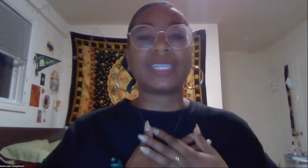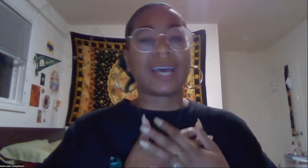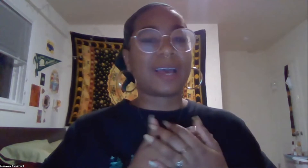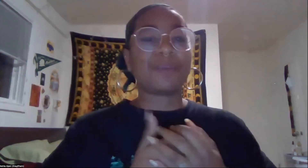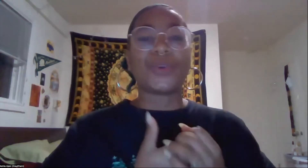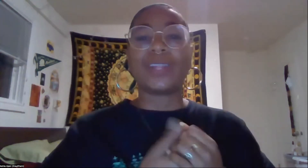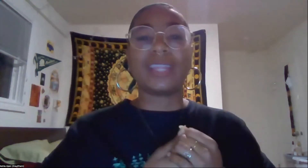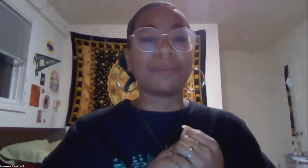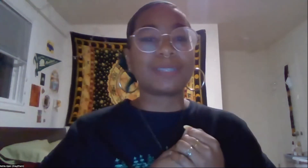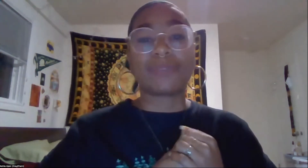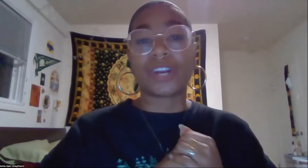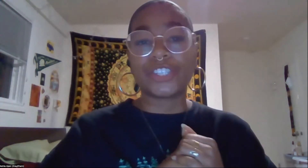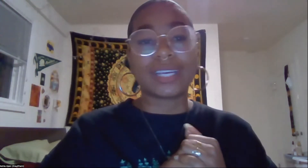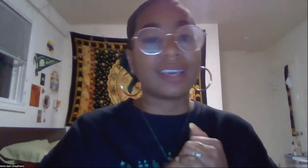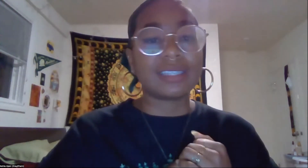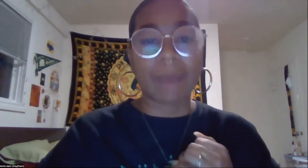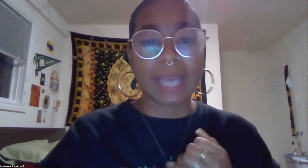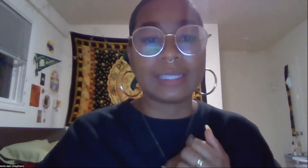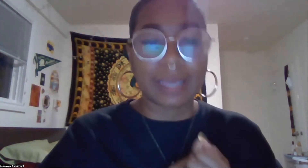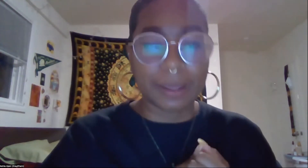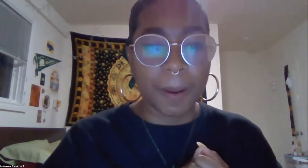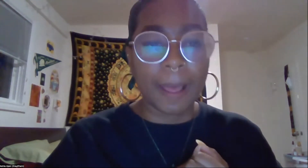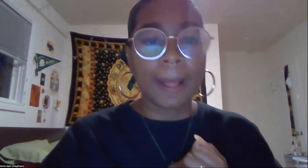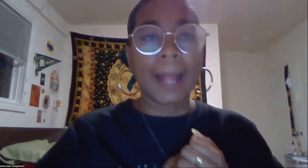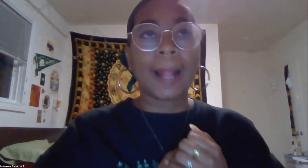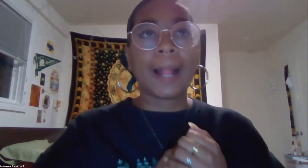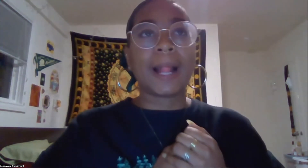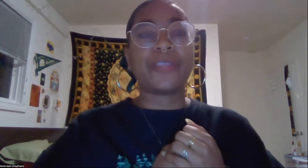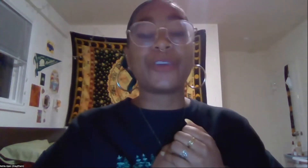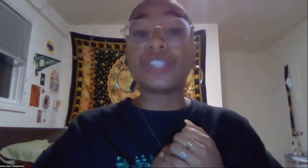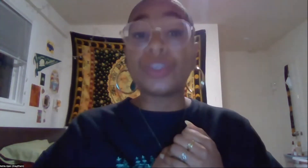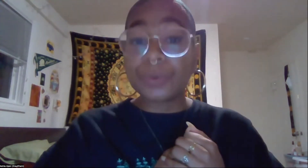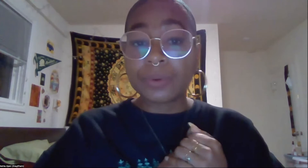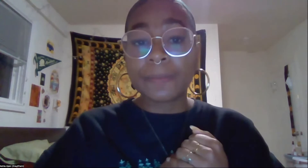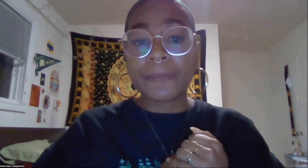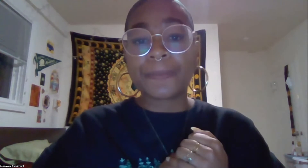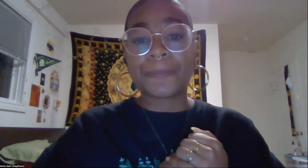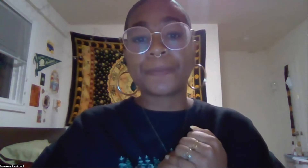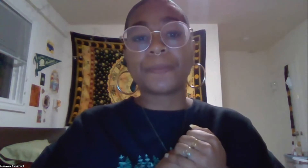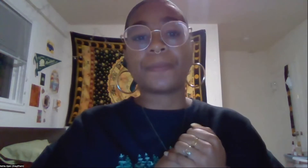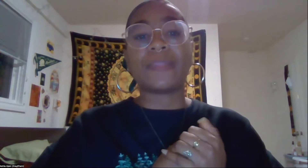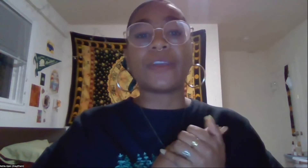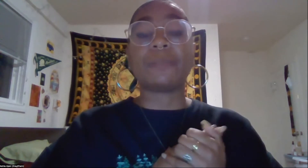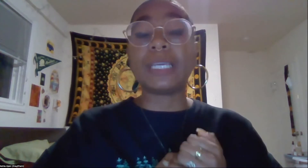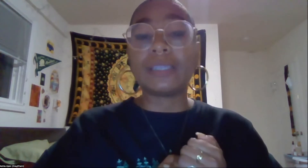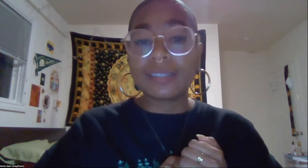time your lips brush against my skin. There is you, and there is peace.